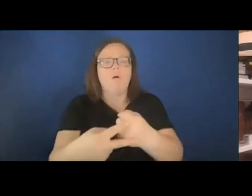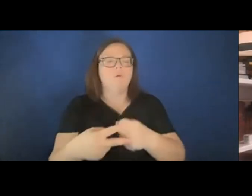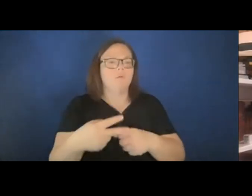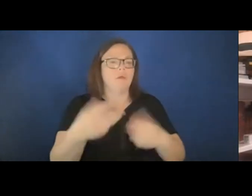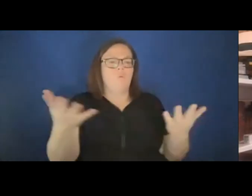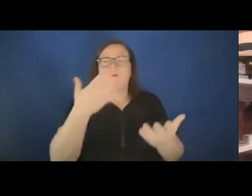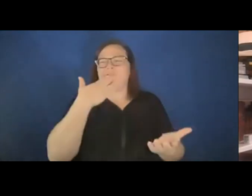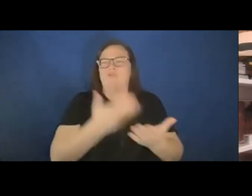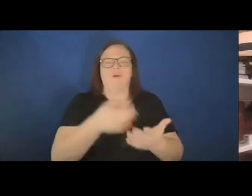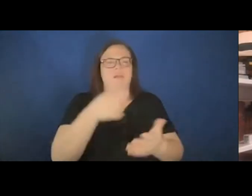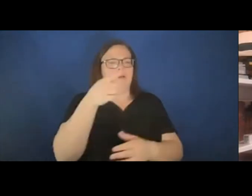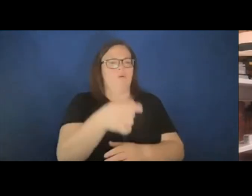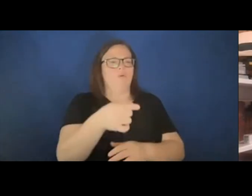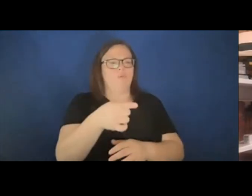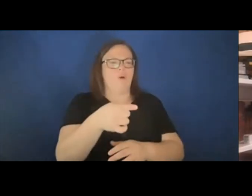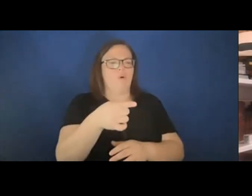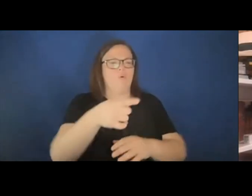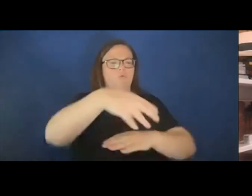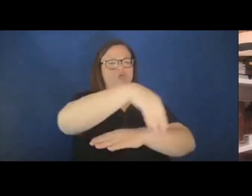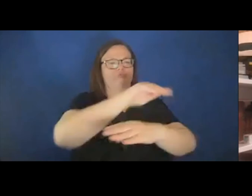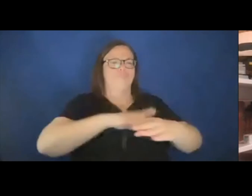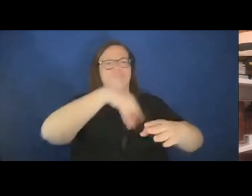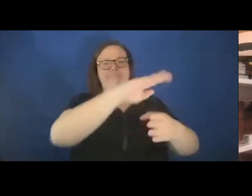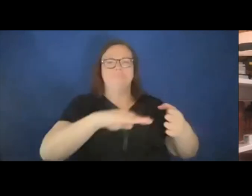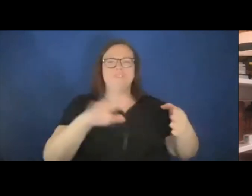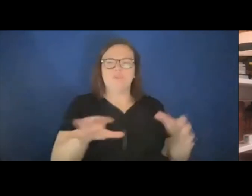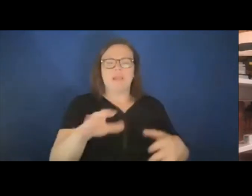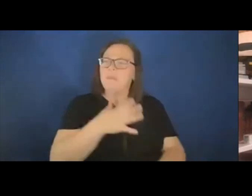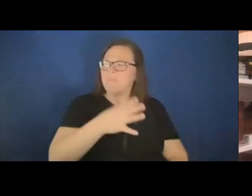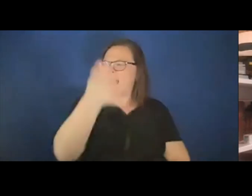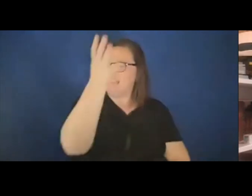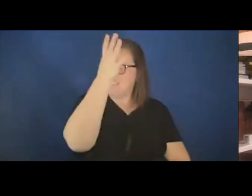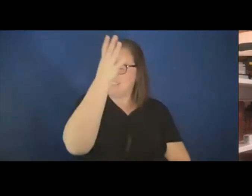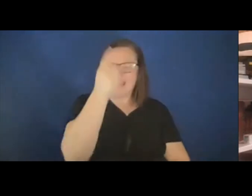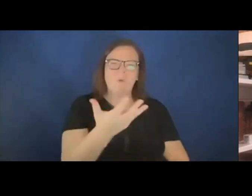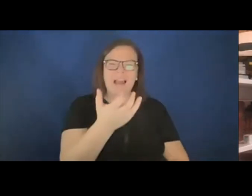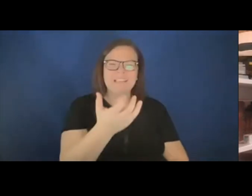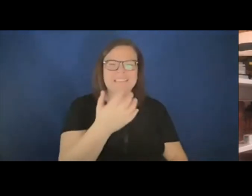blue sheets doing the boat anyway, and why does my Dad care so much about wheeling the